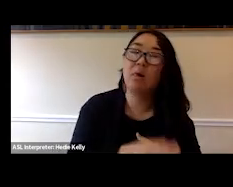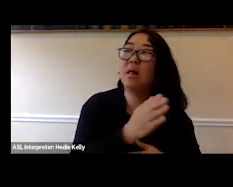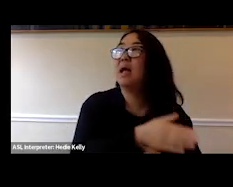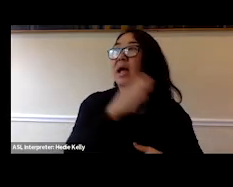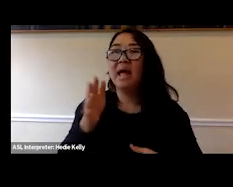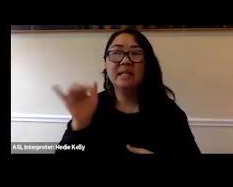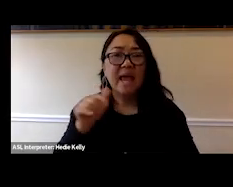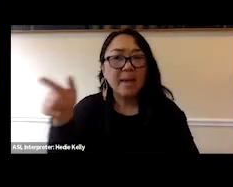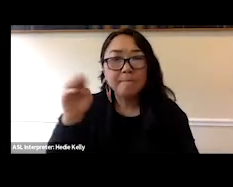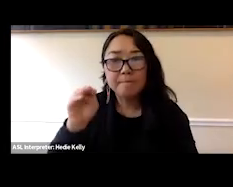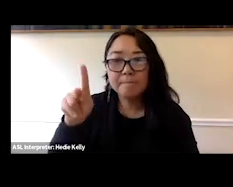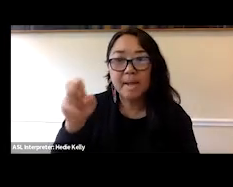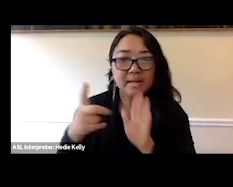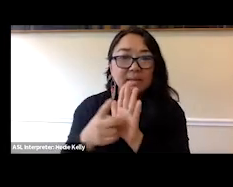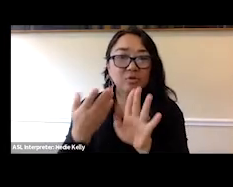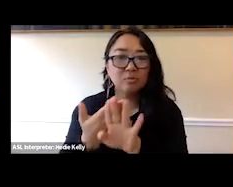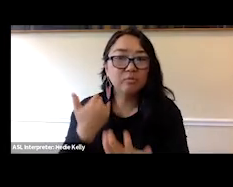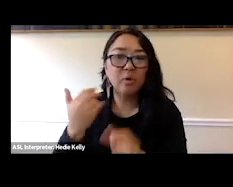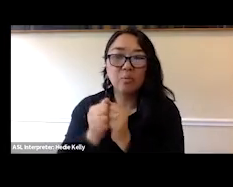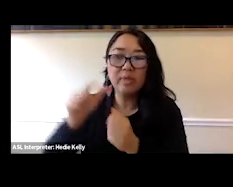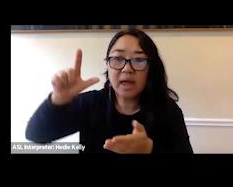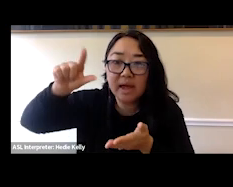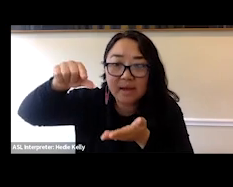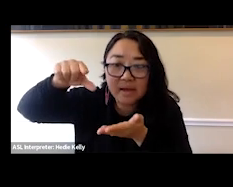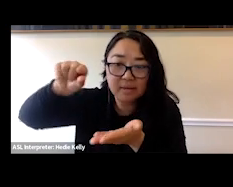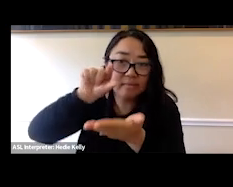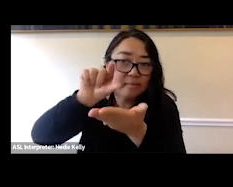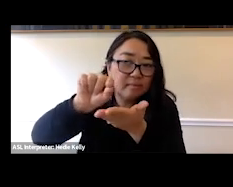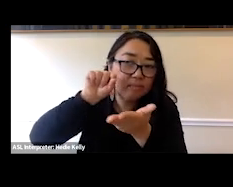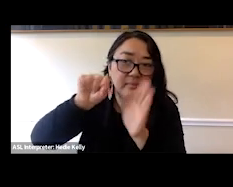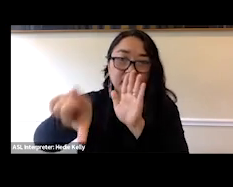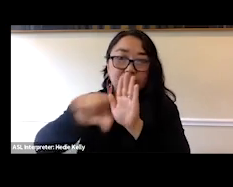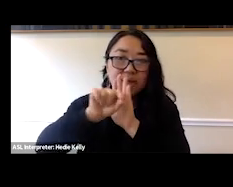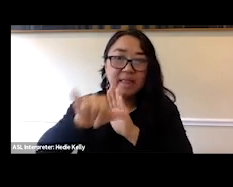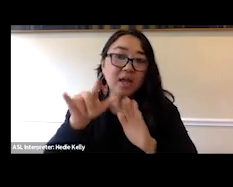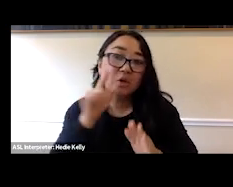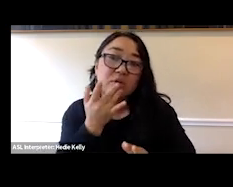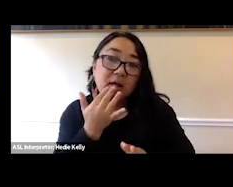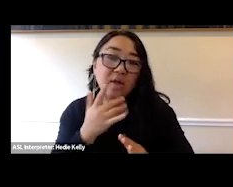You can also for some of them upload assets and it will run an analysis of them.